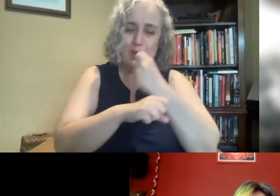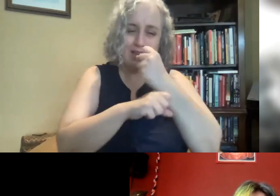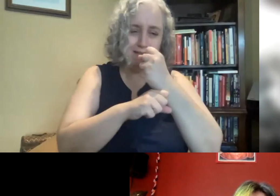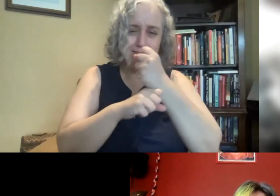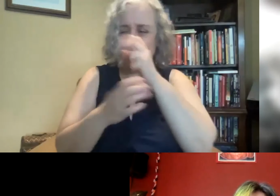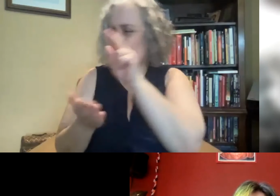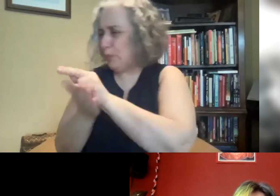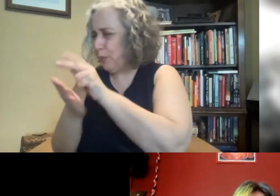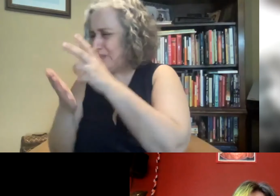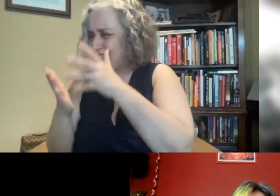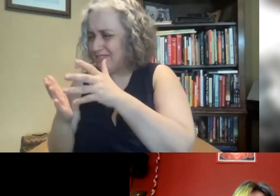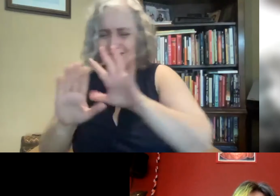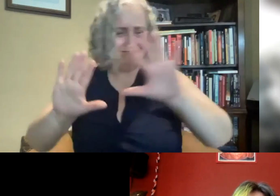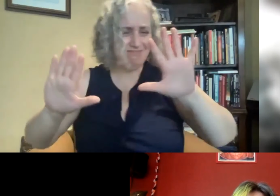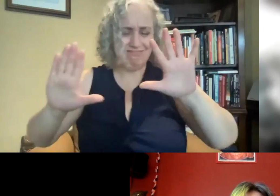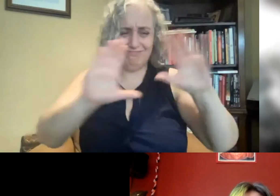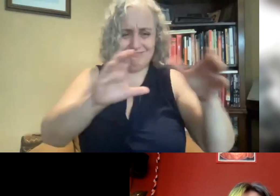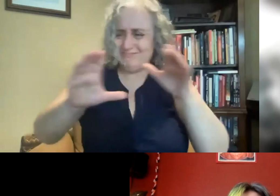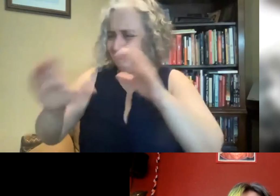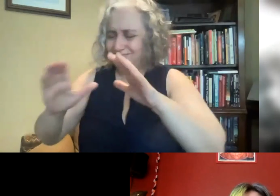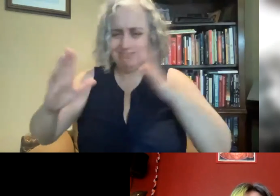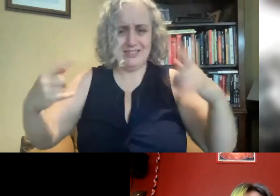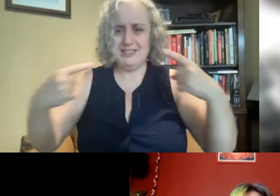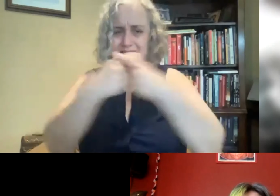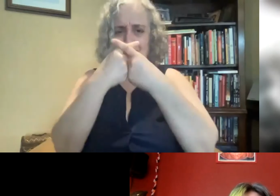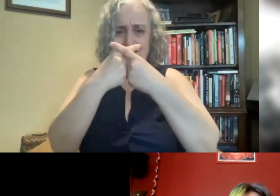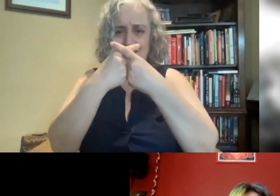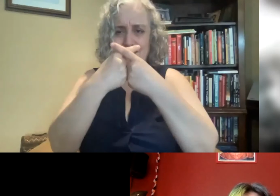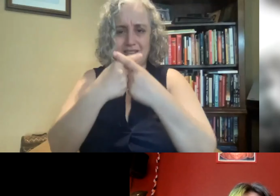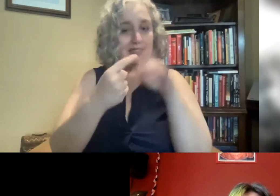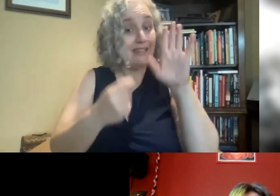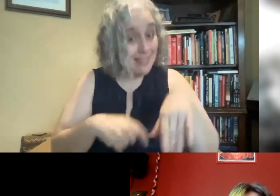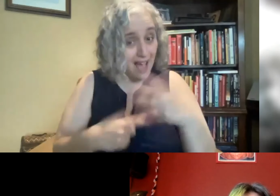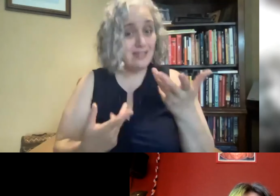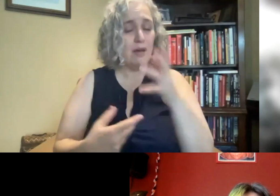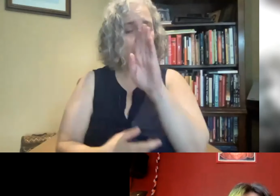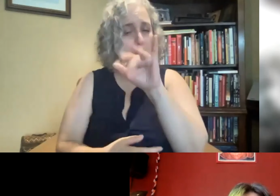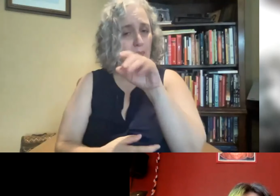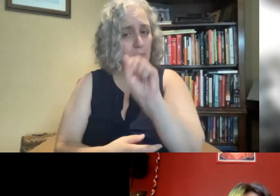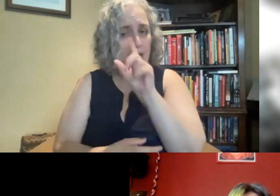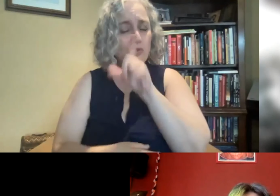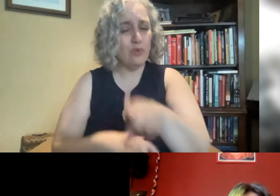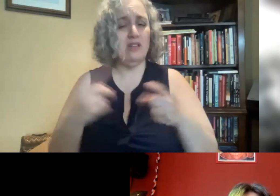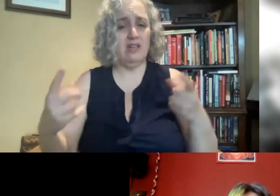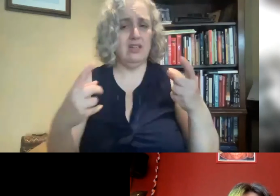that's first of all, very much biased against anyone that's different,